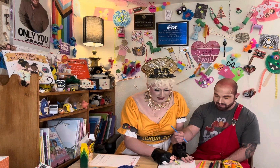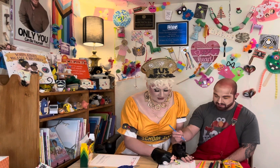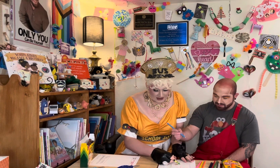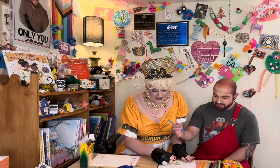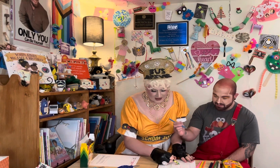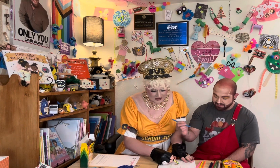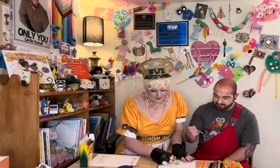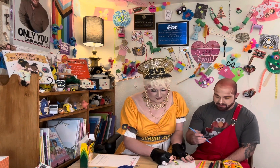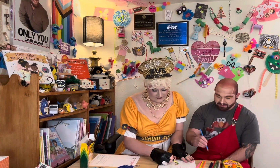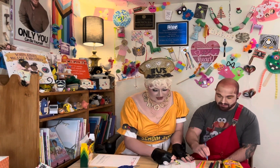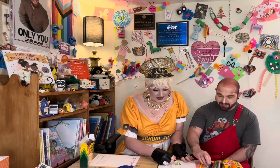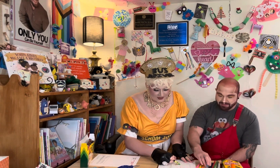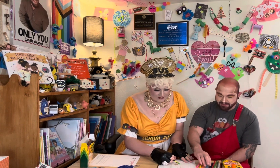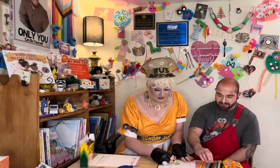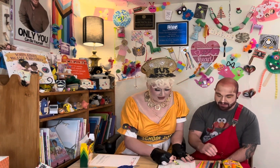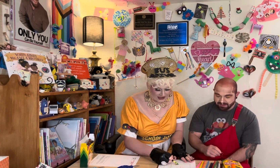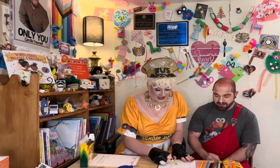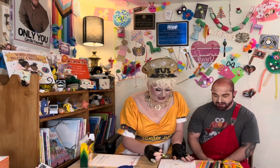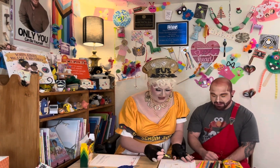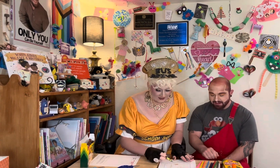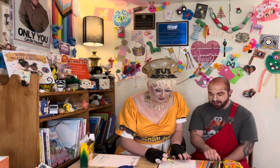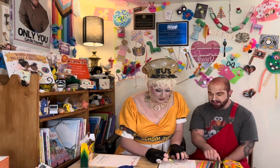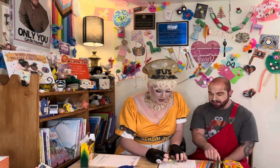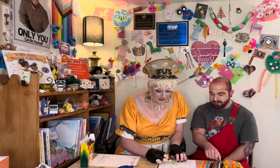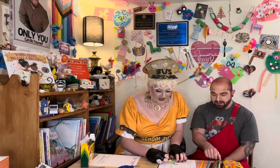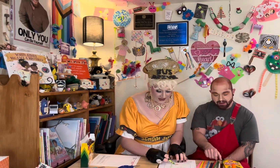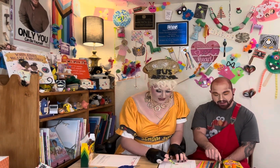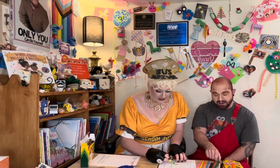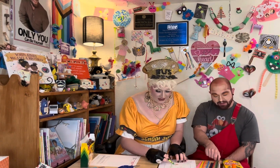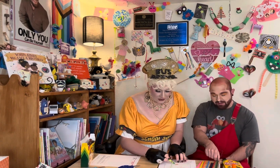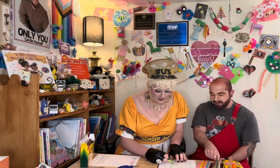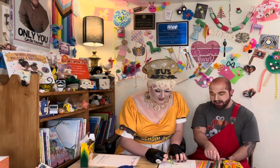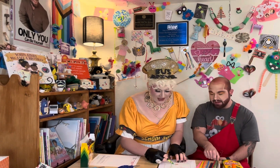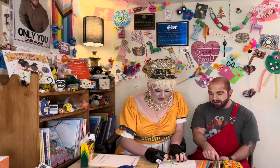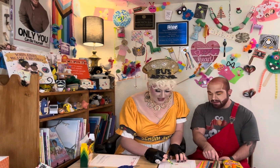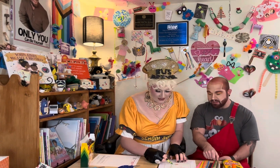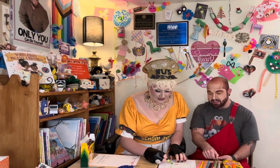you're good at convincing people that they need Boat and RVs. BUSTER: I guess. CALI: Or maybe something else. BUSTER: Just